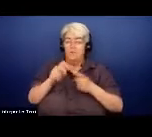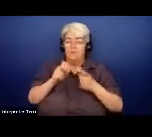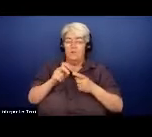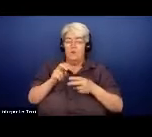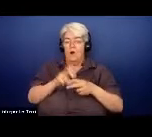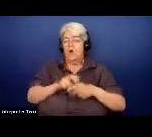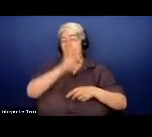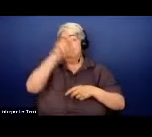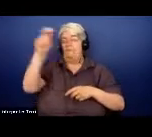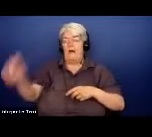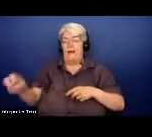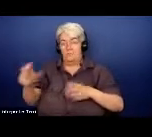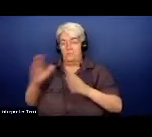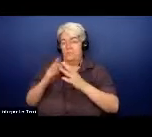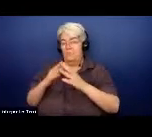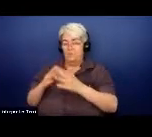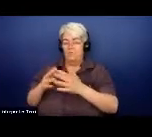into the injury. Here we call it re-entry.